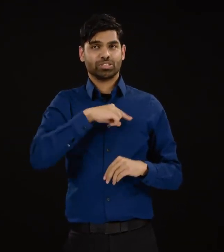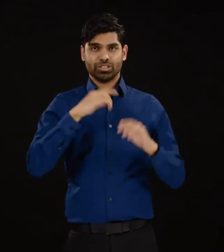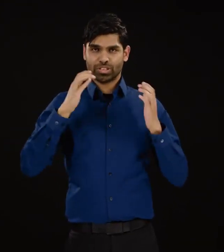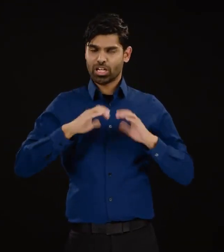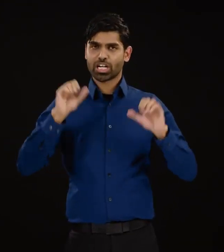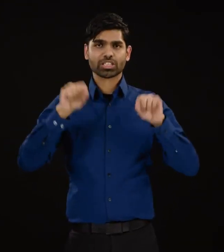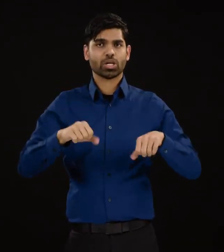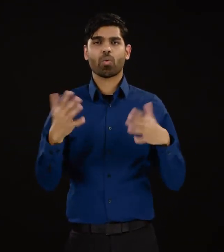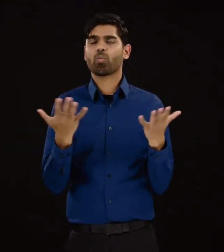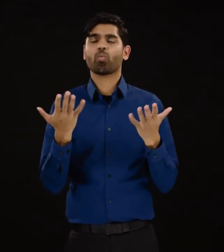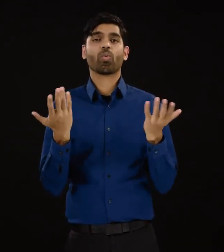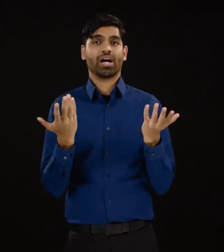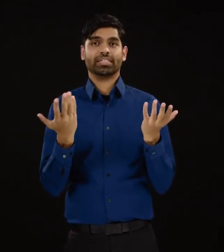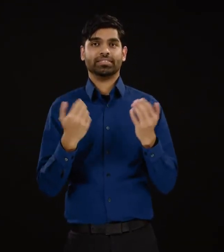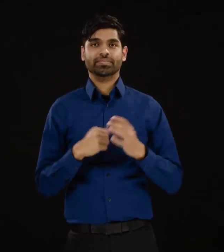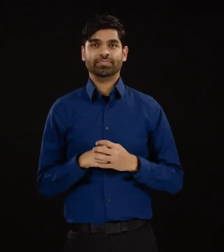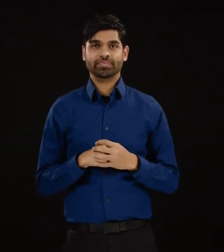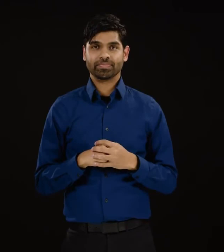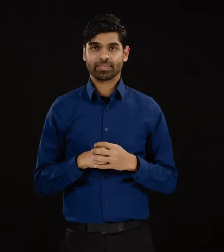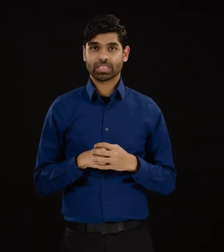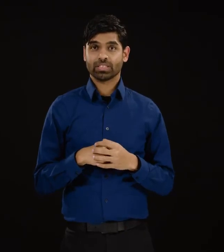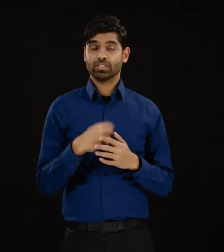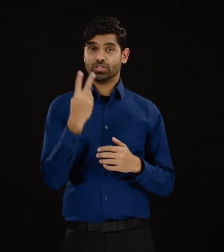for complaints that are related to their contract, or